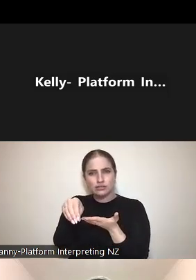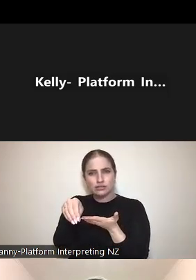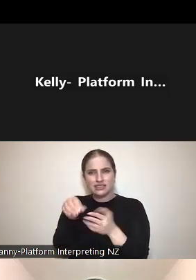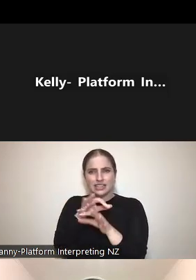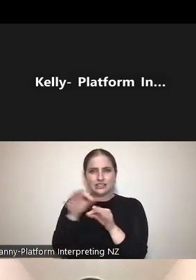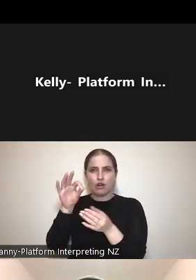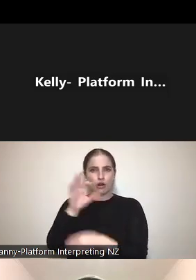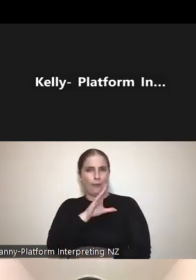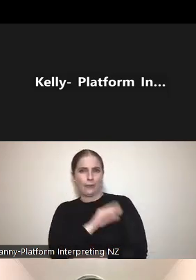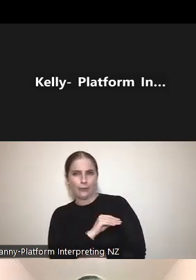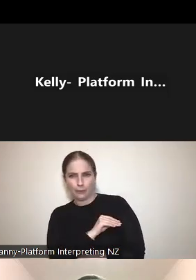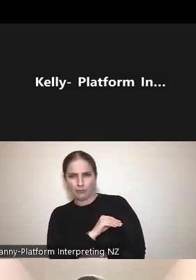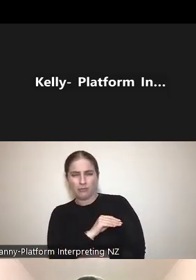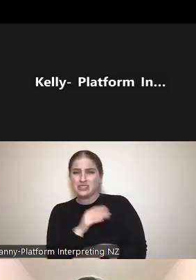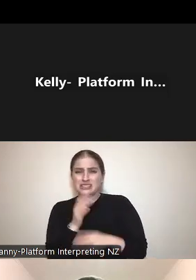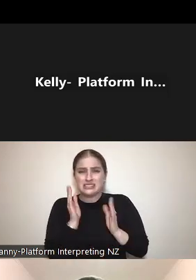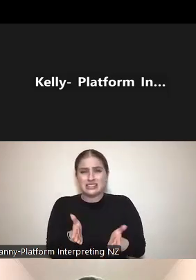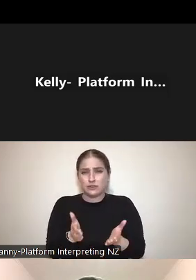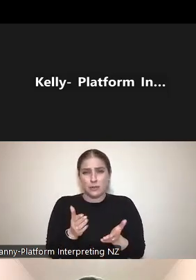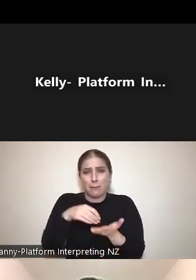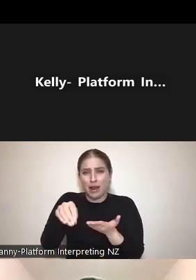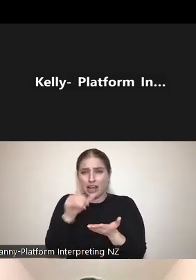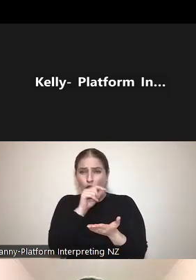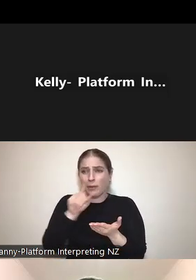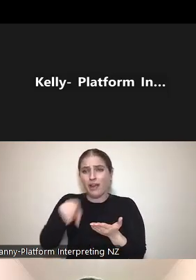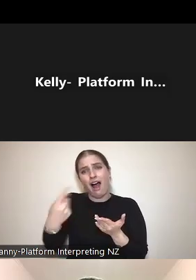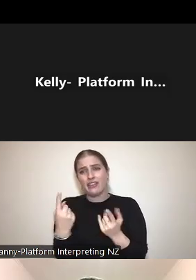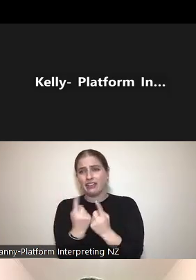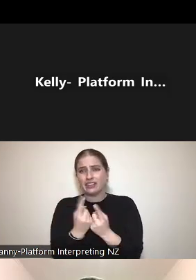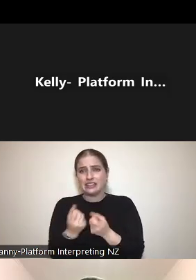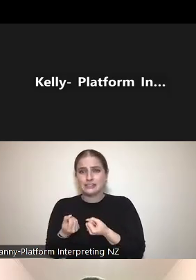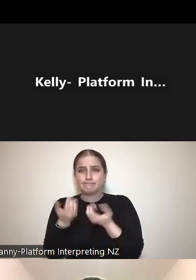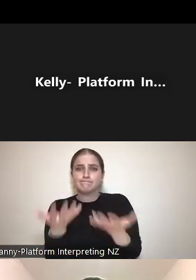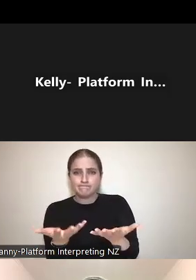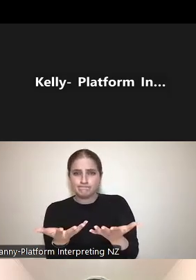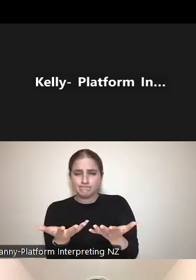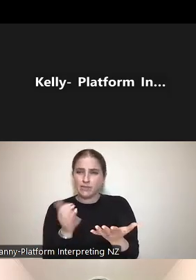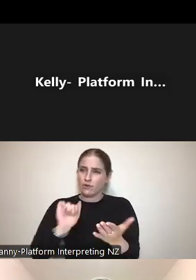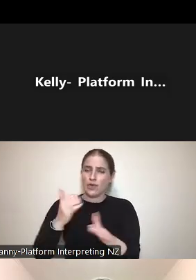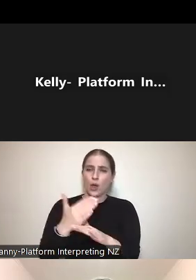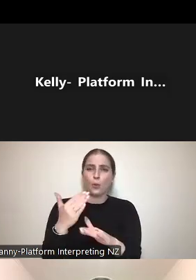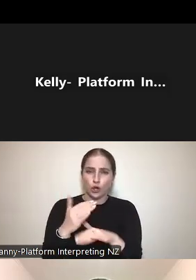so there may be other things that you can offer. And as I mentioned, it's okay to ask an artist